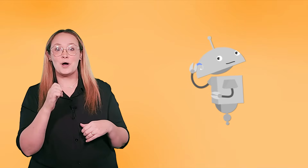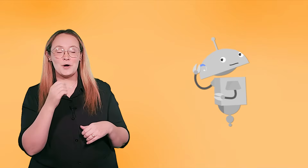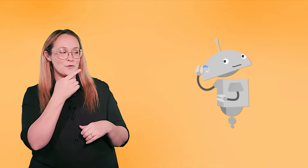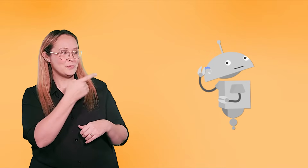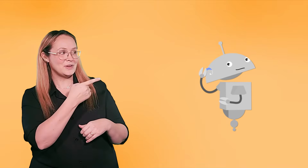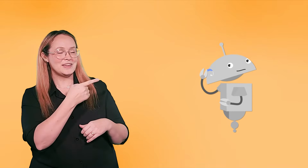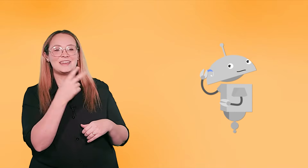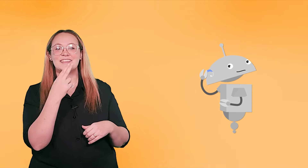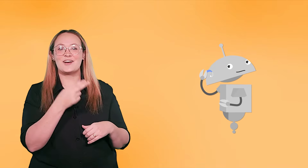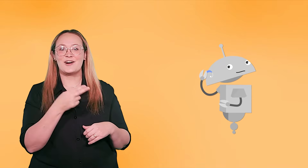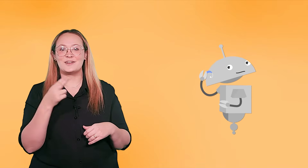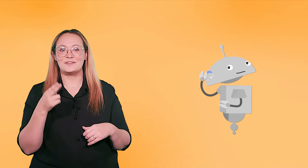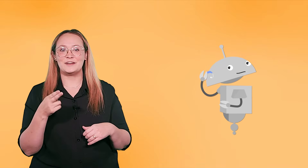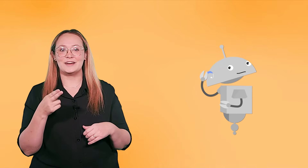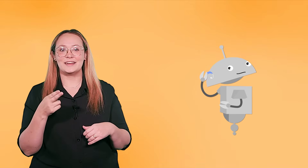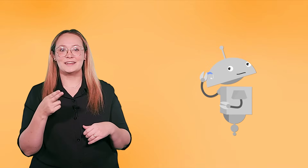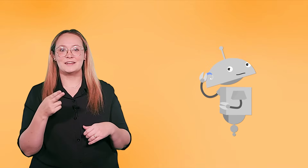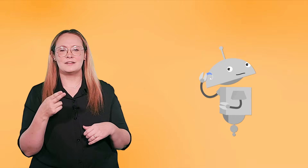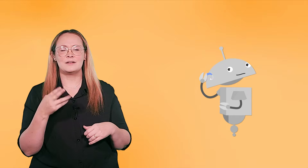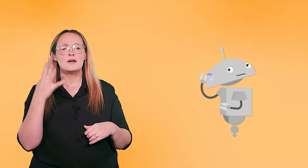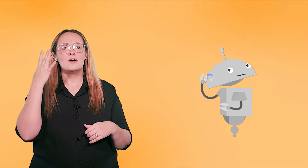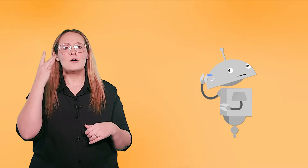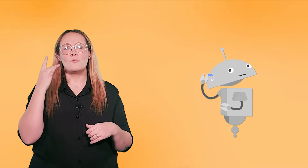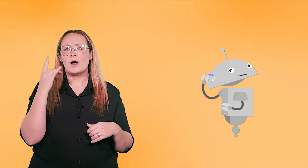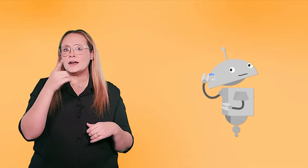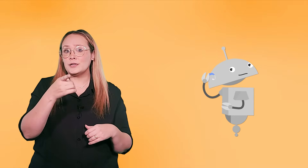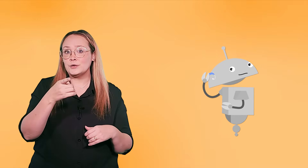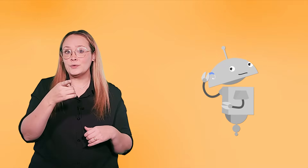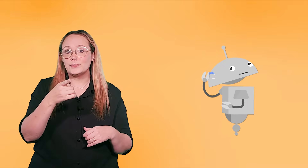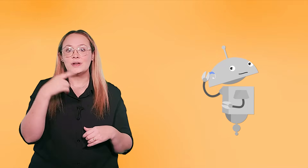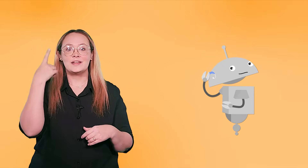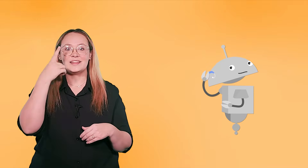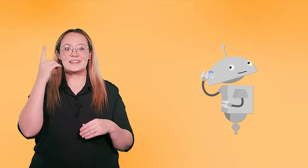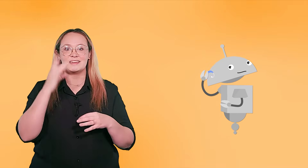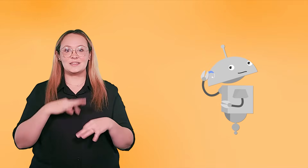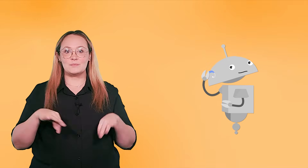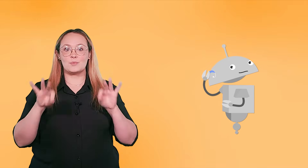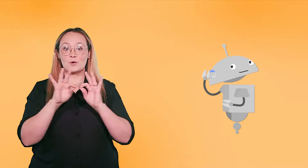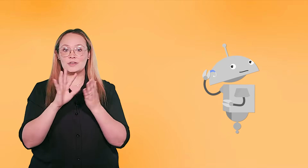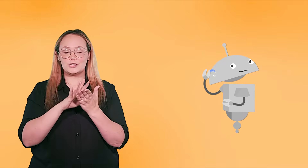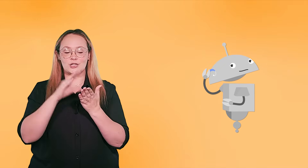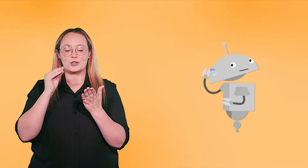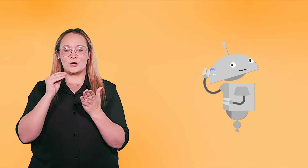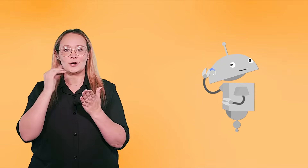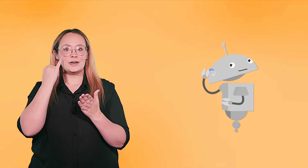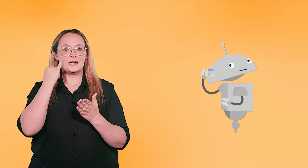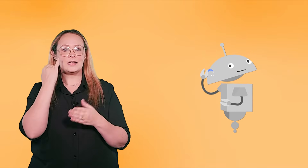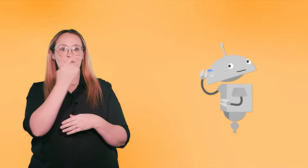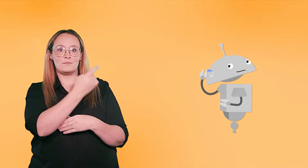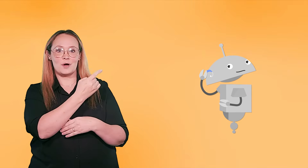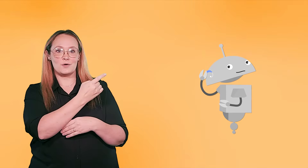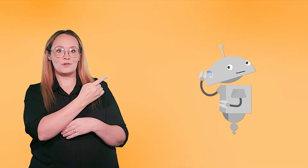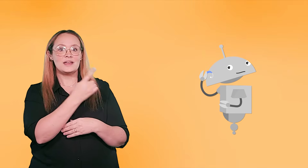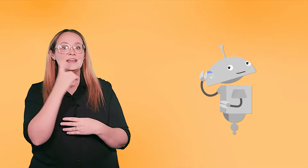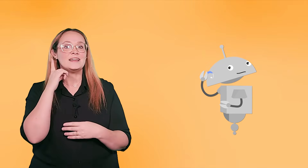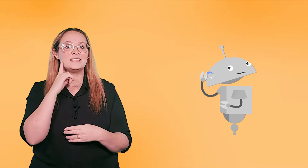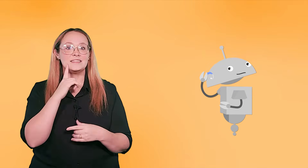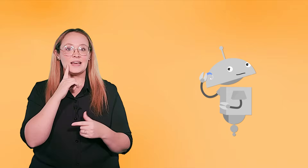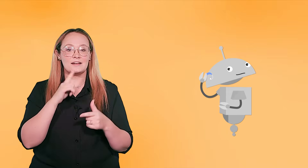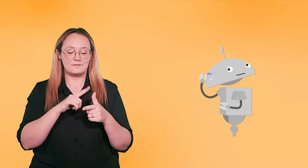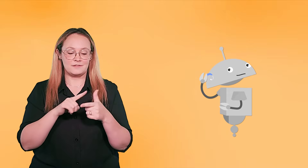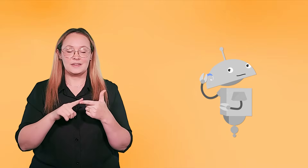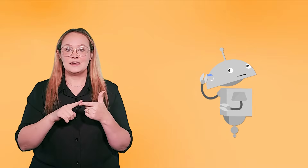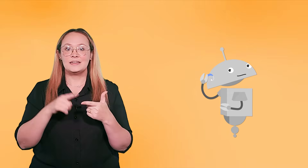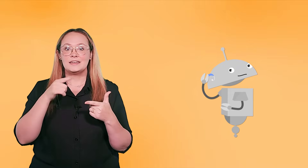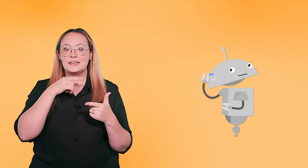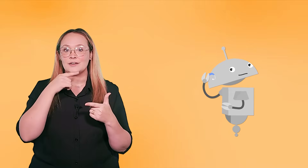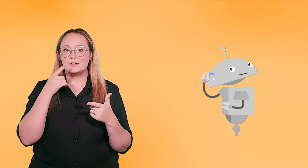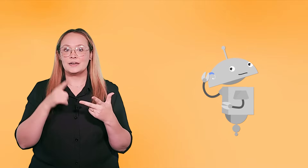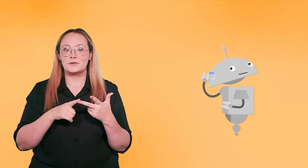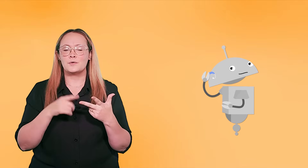Mo is hard of hearing. Why do you think that it's important to learn if Mo is Deaf, hearing,